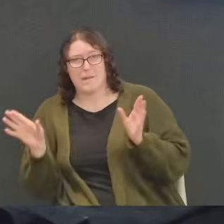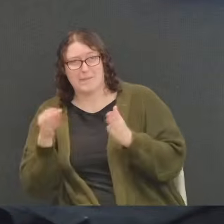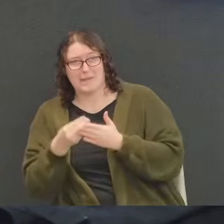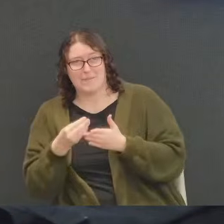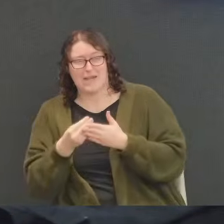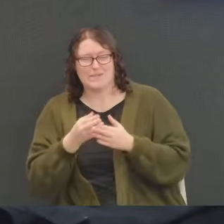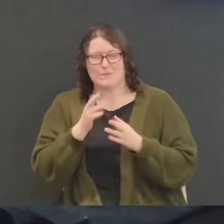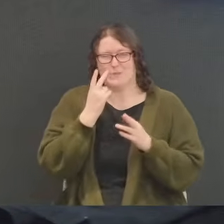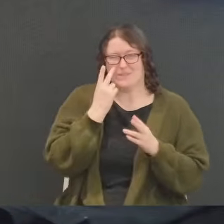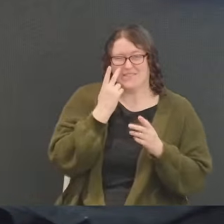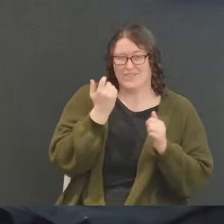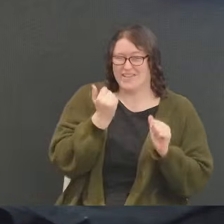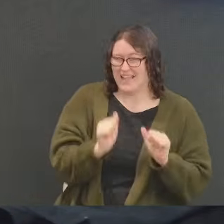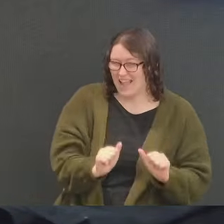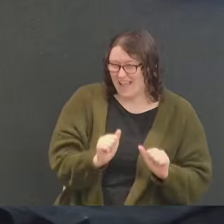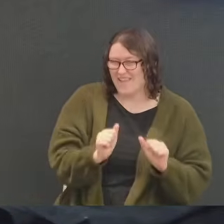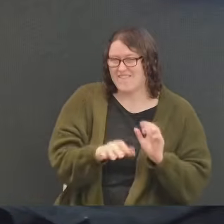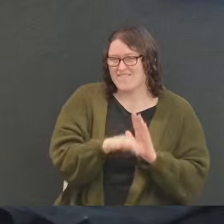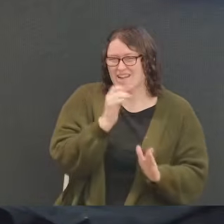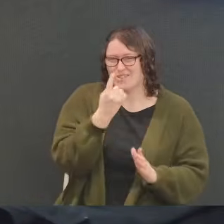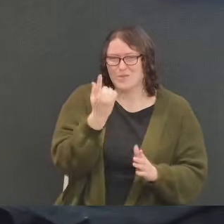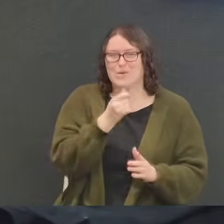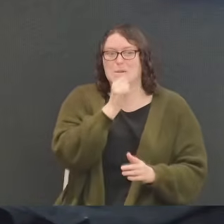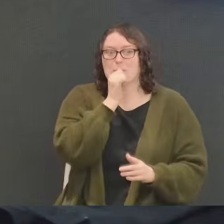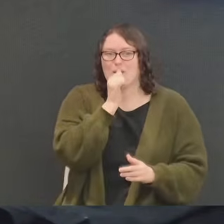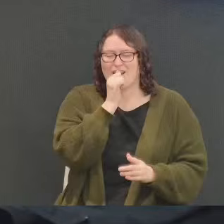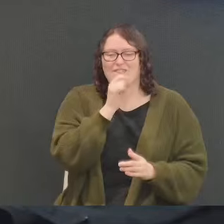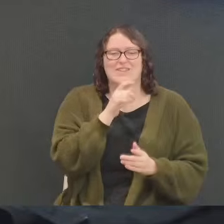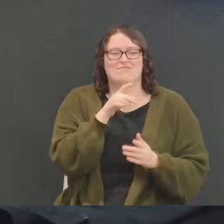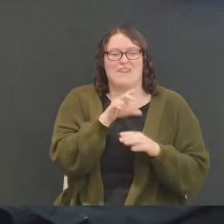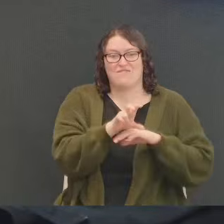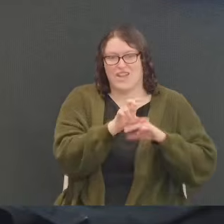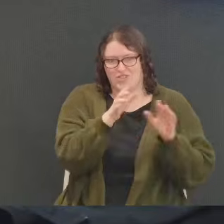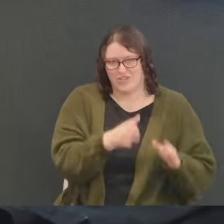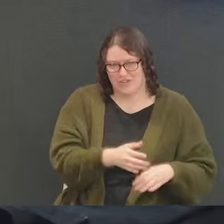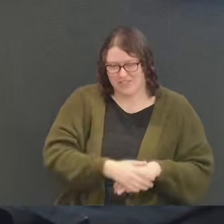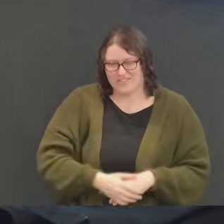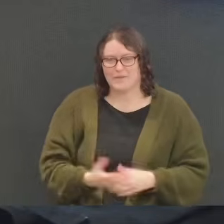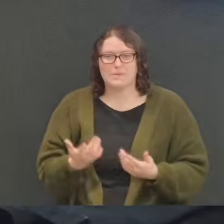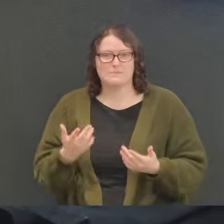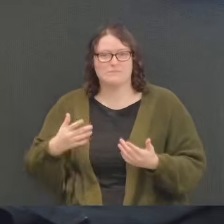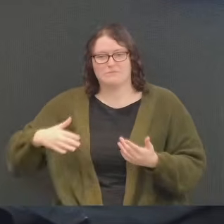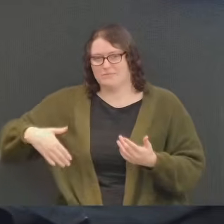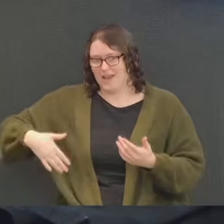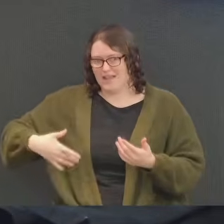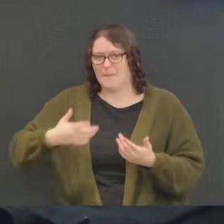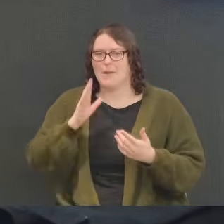got a some good responses and we do not have that report out yet, but we will by the next meeting in